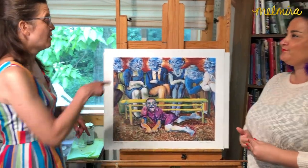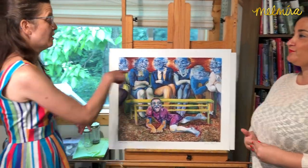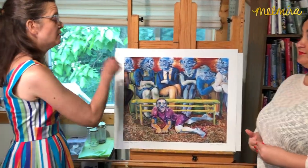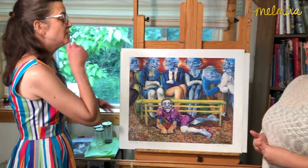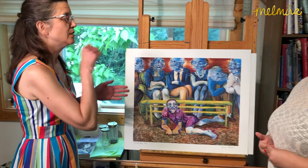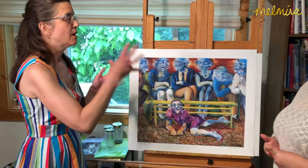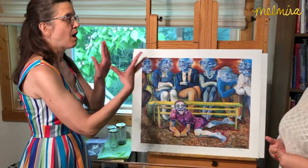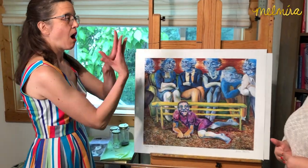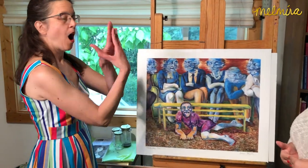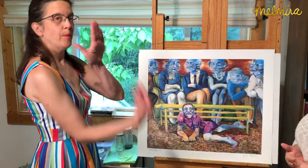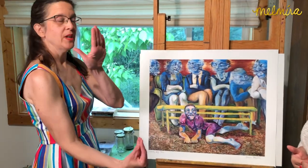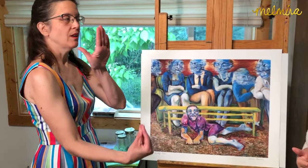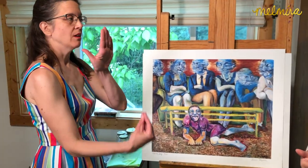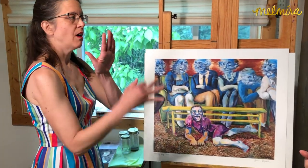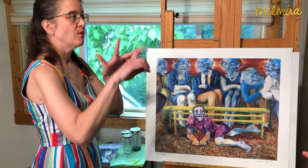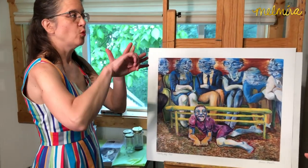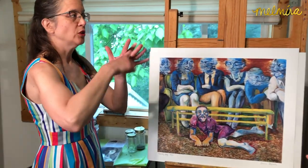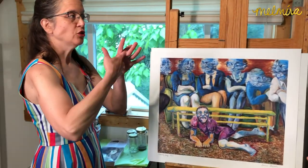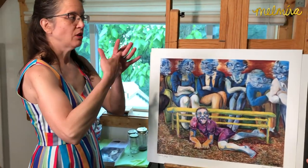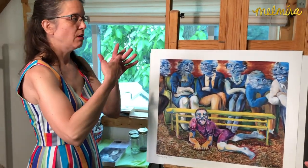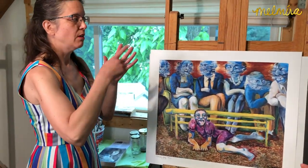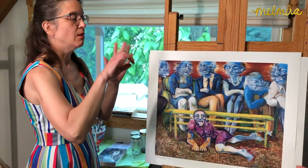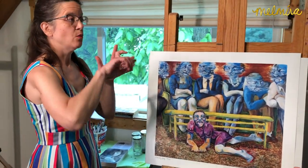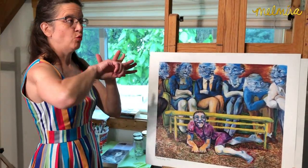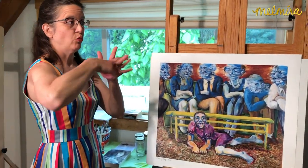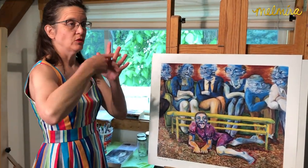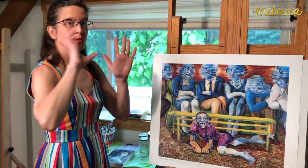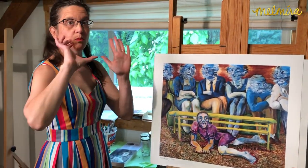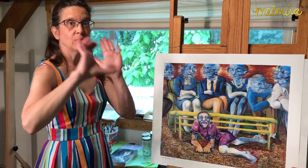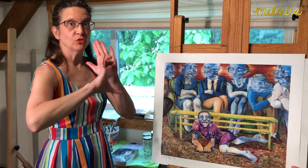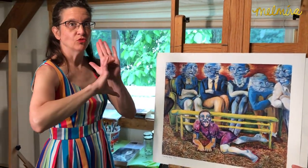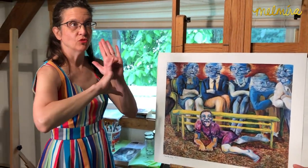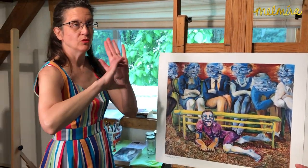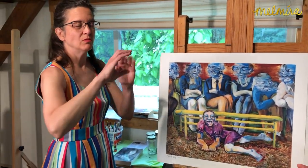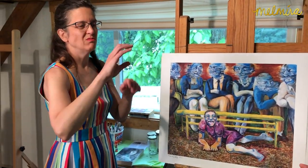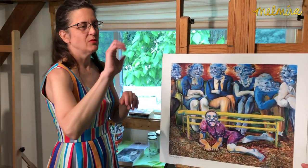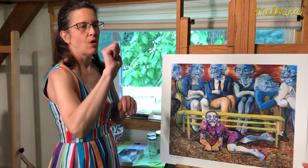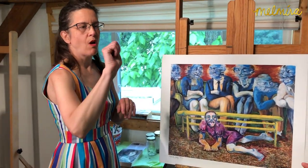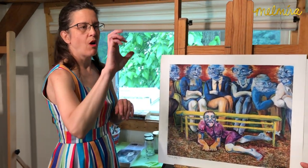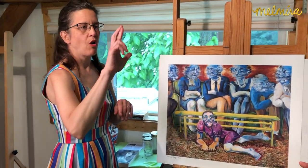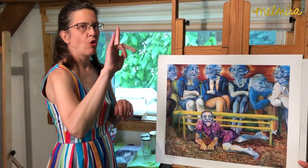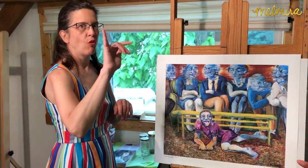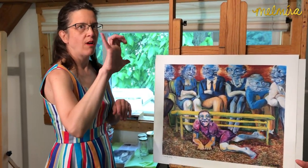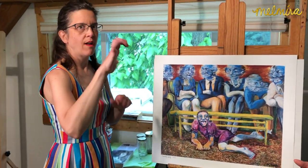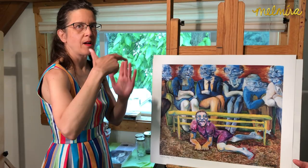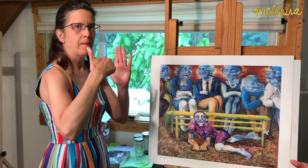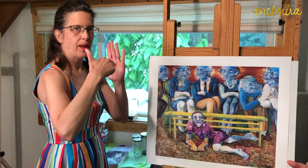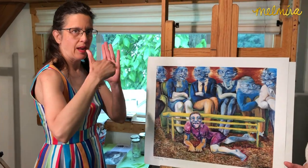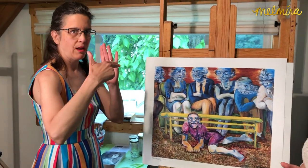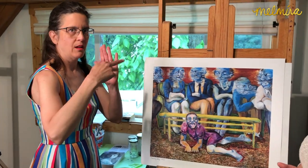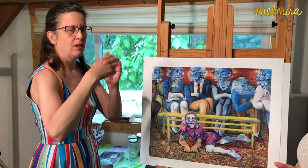This is a copy of the original. The original was painted with acrylic paint.